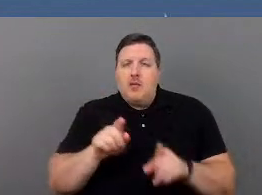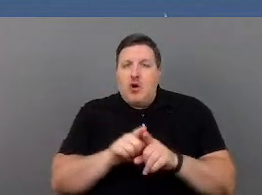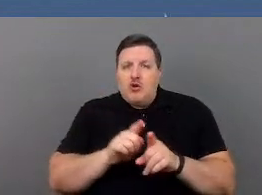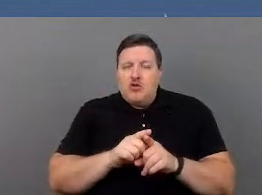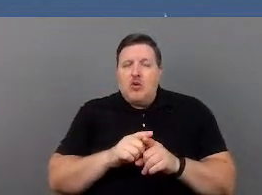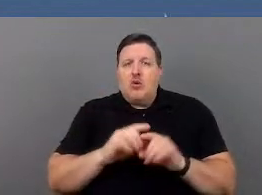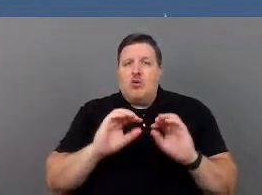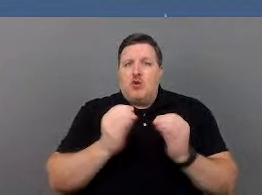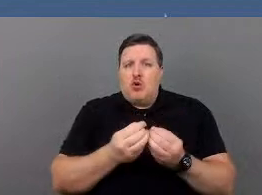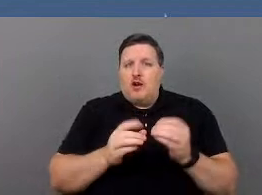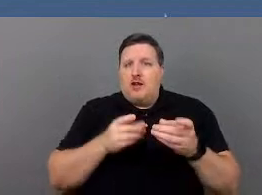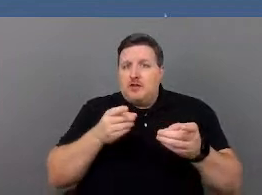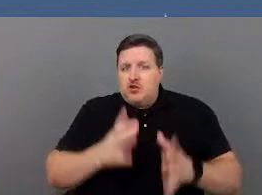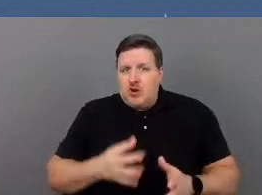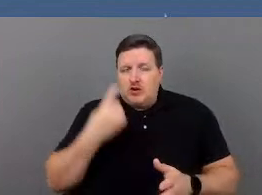COMMUNITY MEMBERS FOUGHT FOR THE FREEDOM IN 2016.